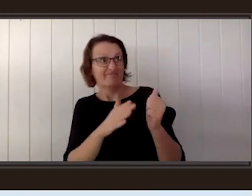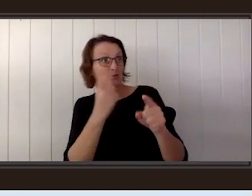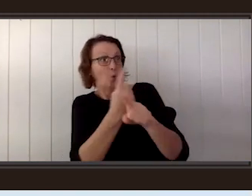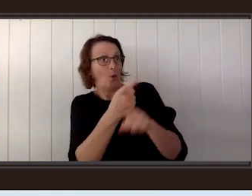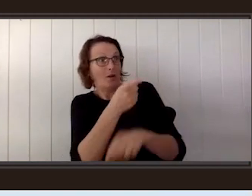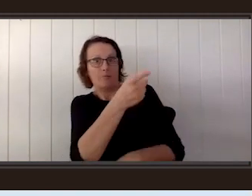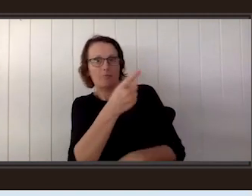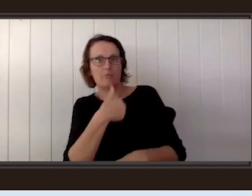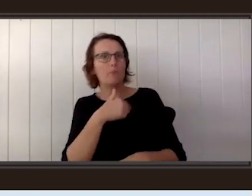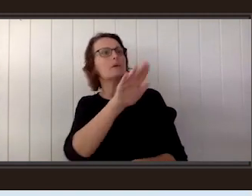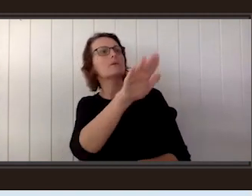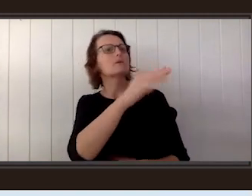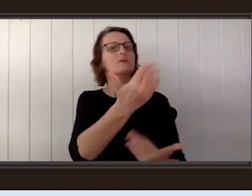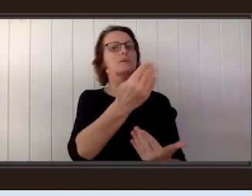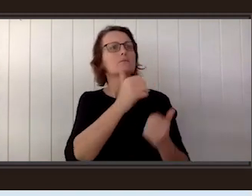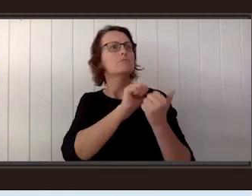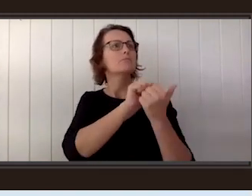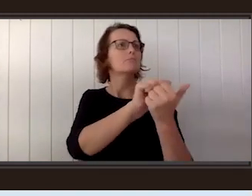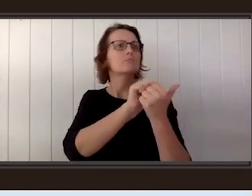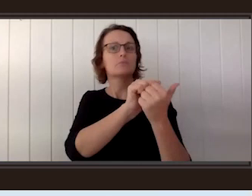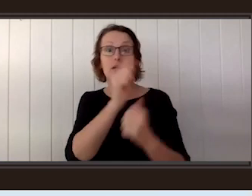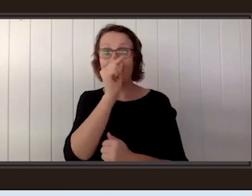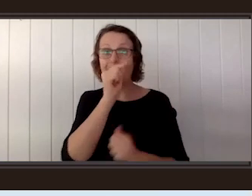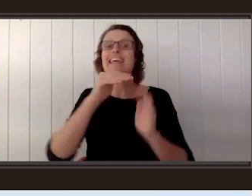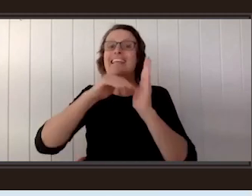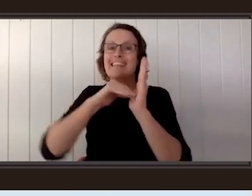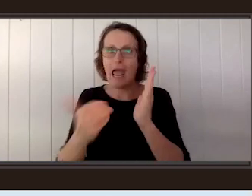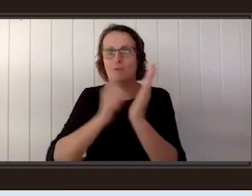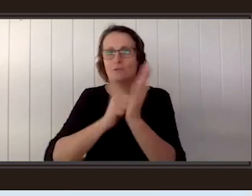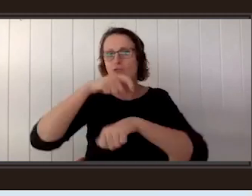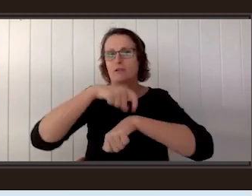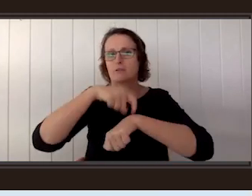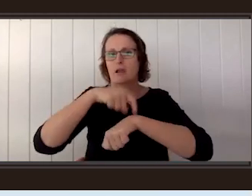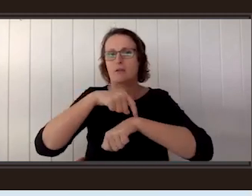But make no mistake. Now is the time for us to be agile and